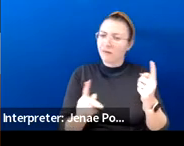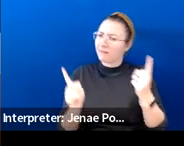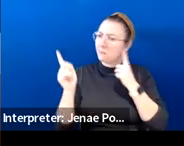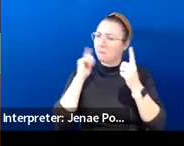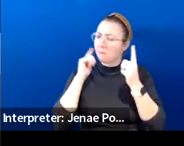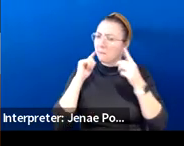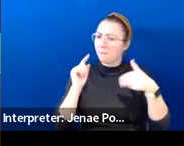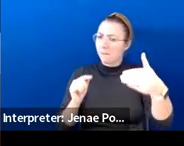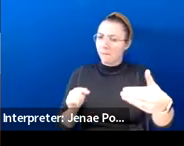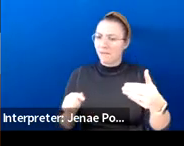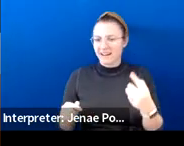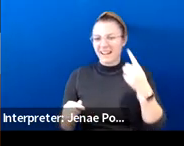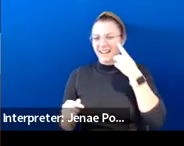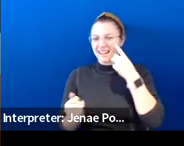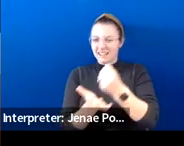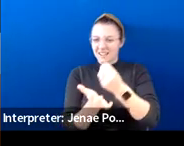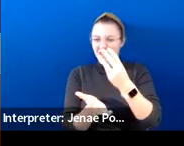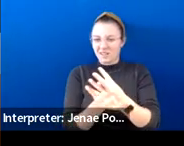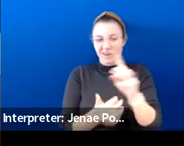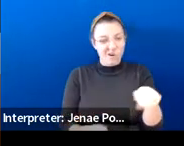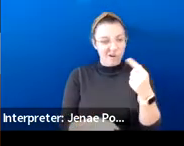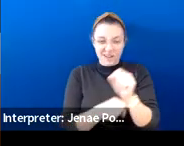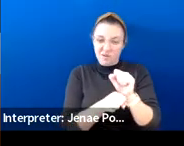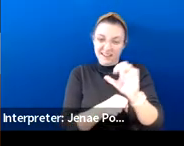they think social workers only work at CPS or only with children